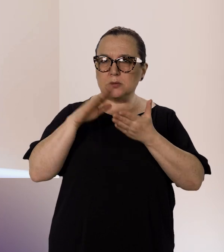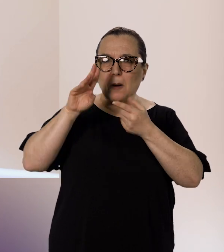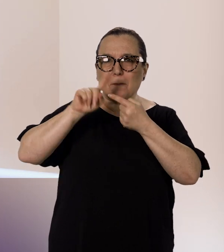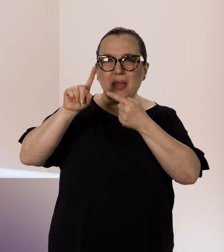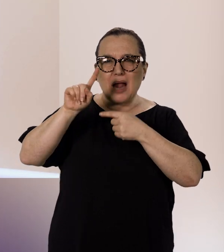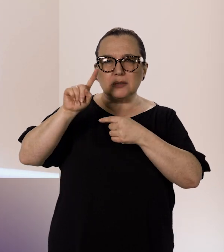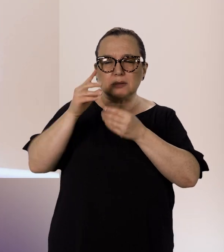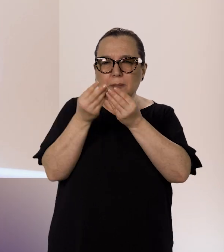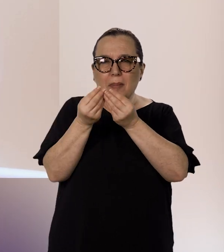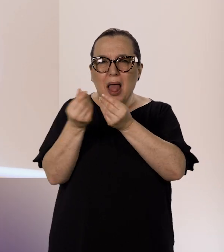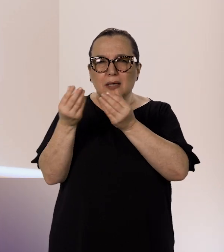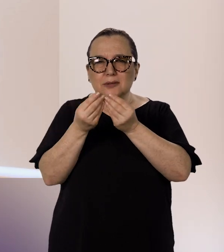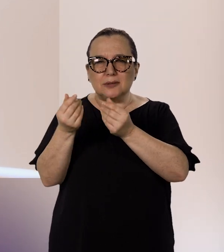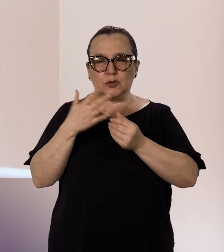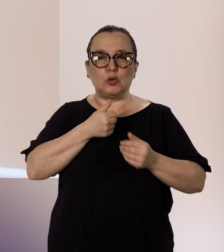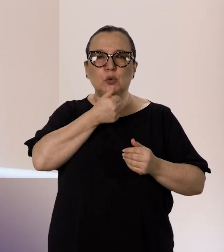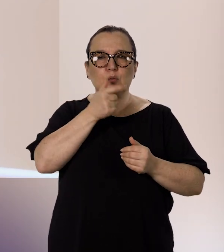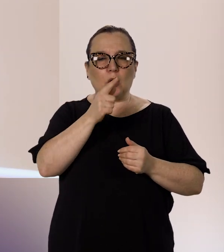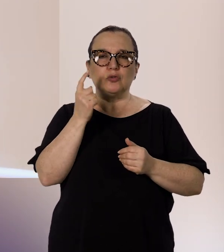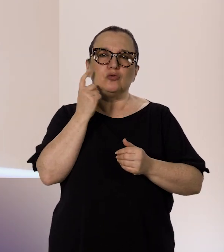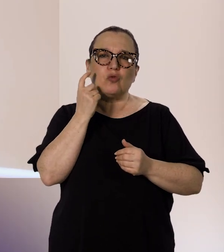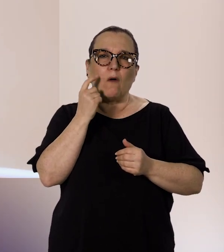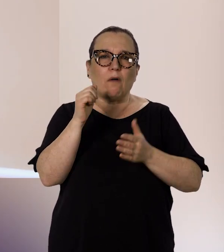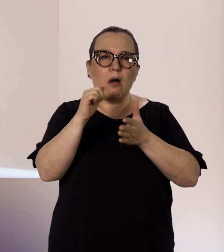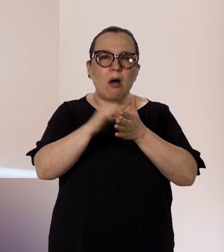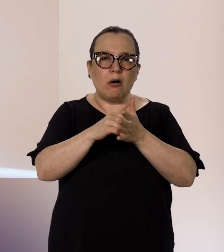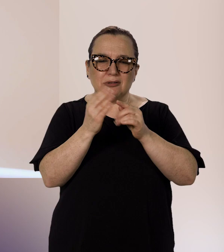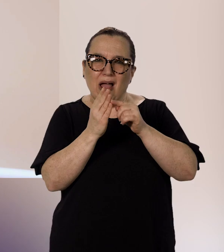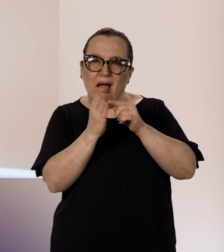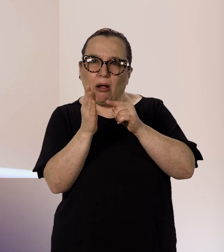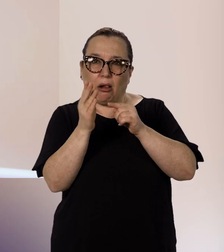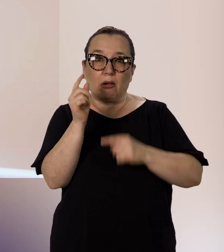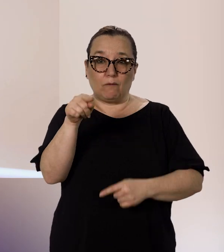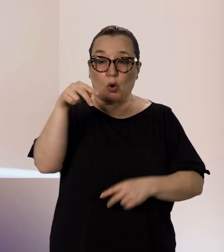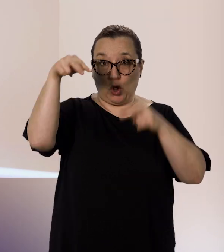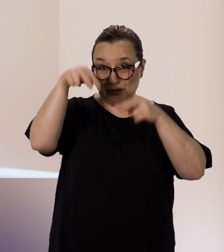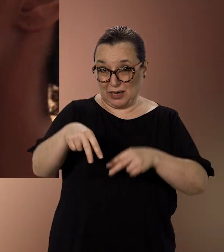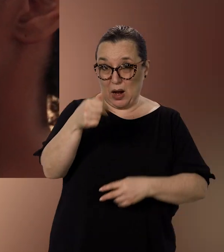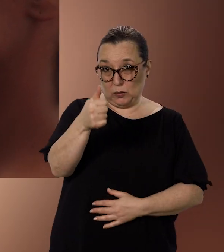out. So what I'm going to do is use a soft hard-angle brush. So if you look down for me